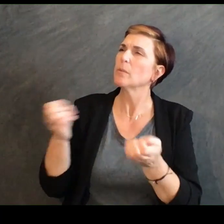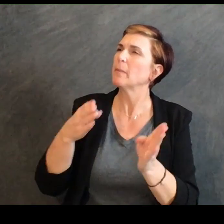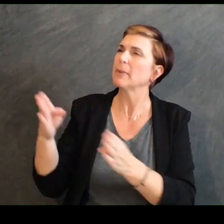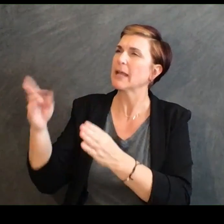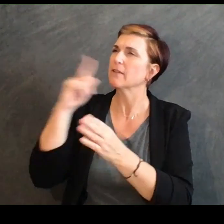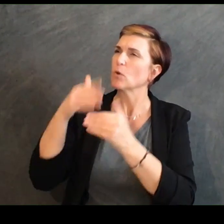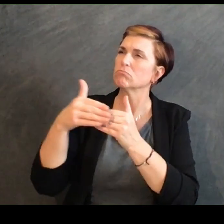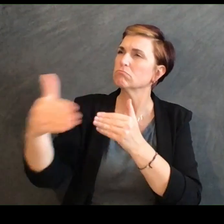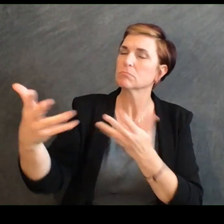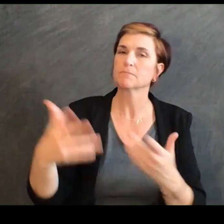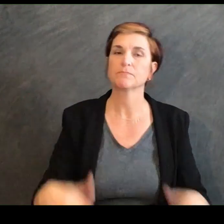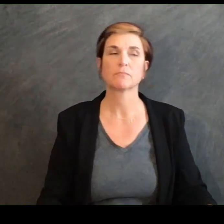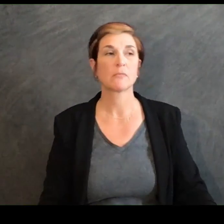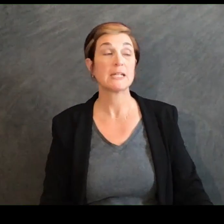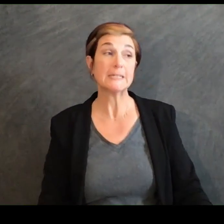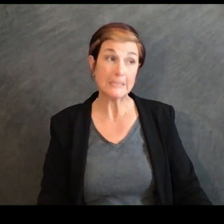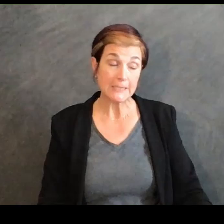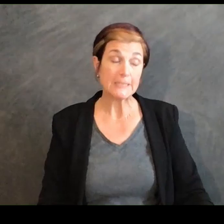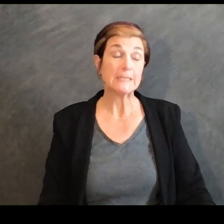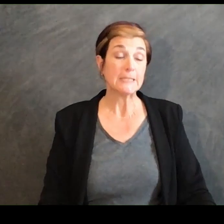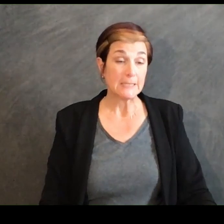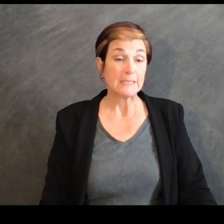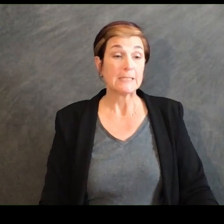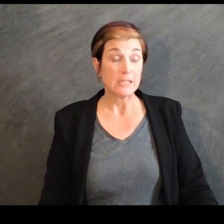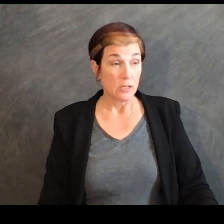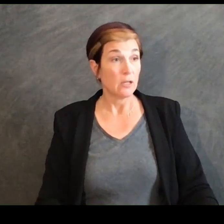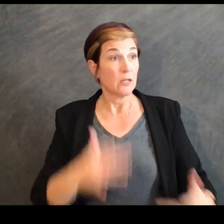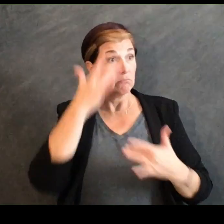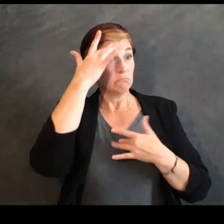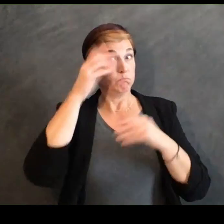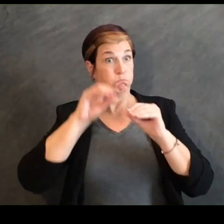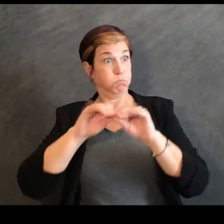outbreak like this particularly if you're trying to interfere with it it's